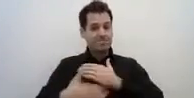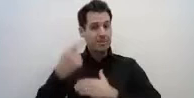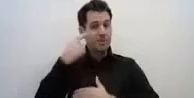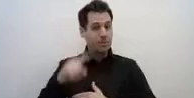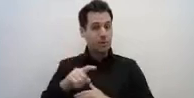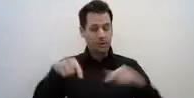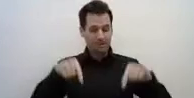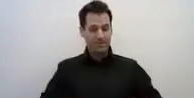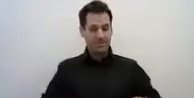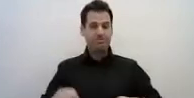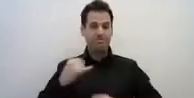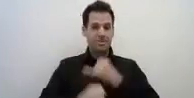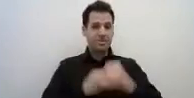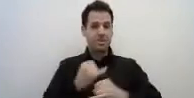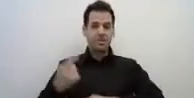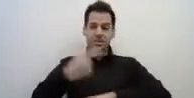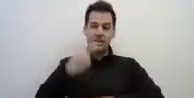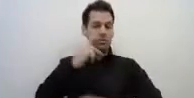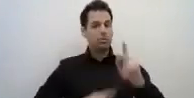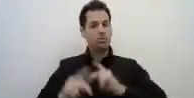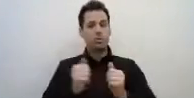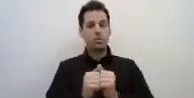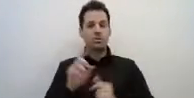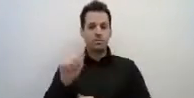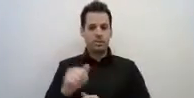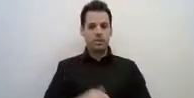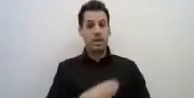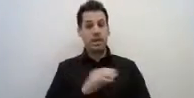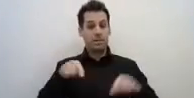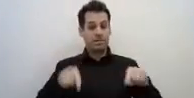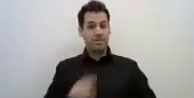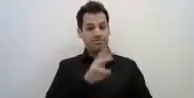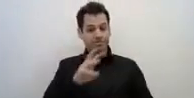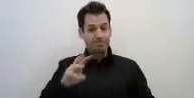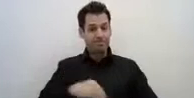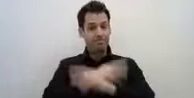and an informative webinar on promoting and protecting the rights of people who use service